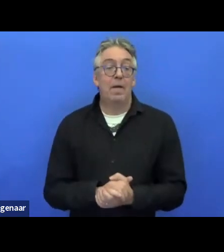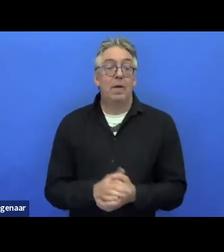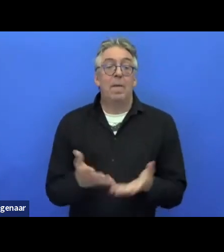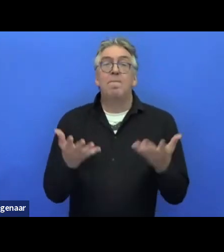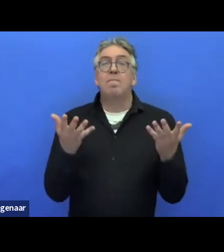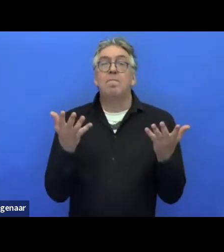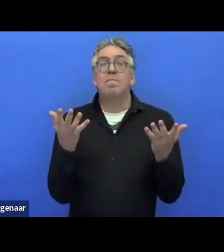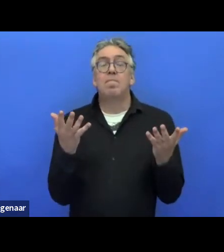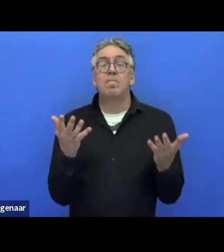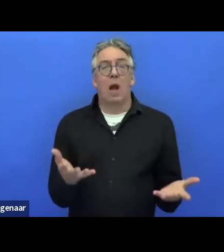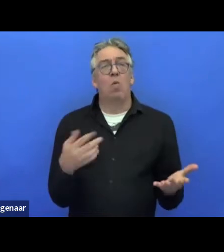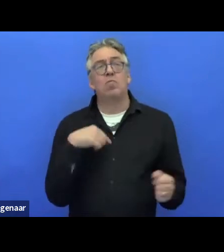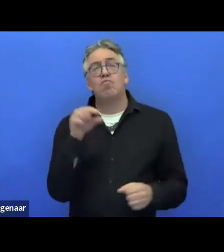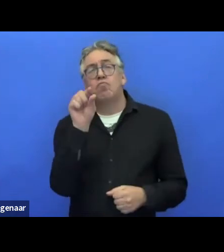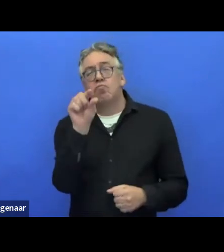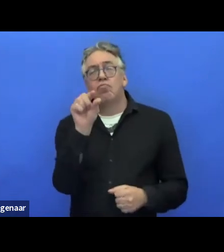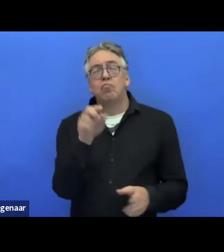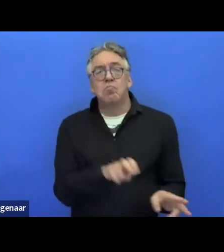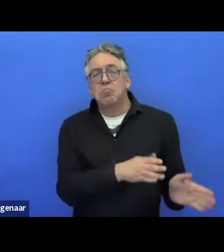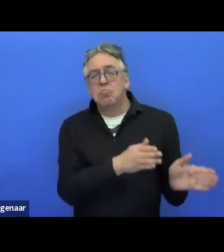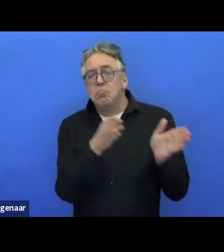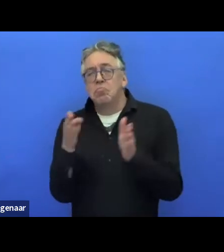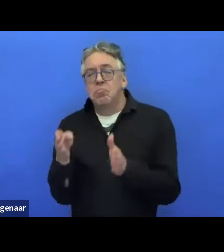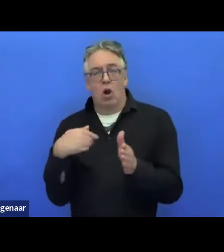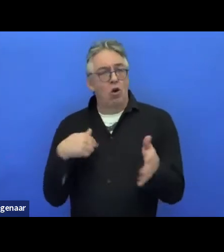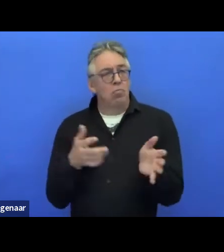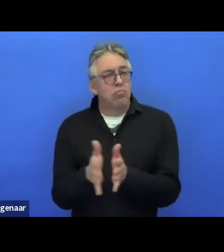and what is our strategies for next years a bit later